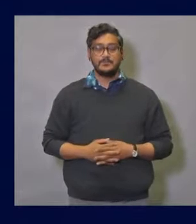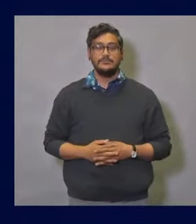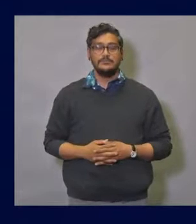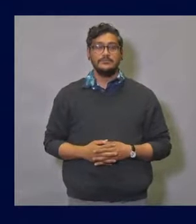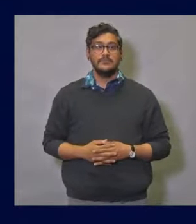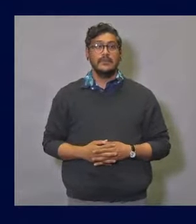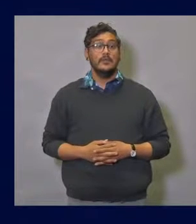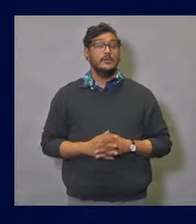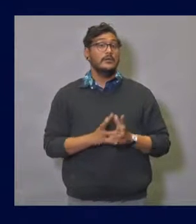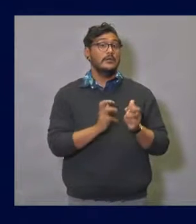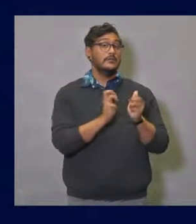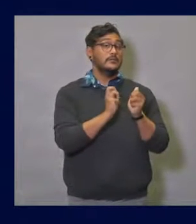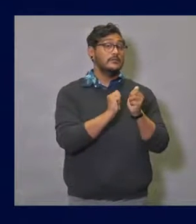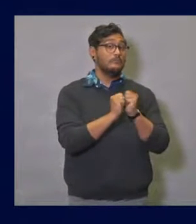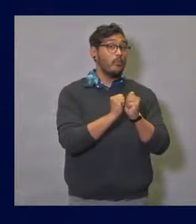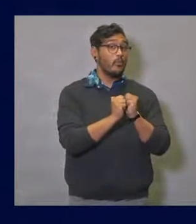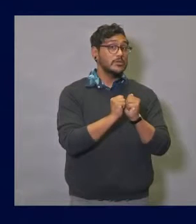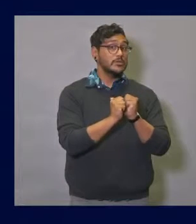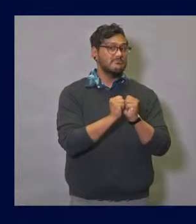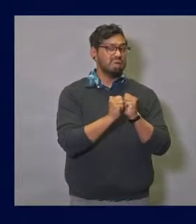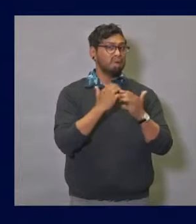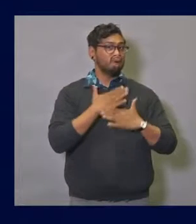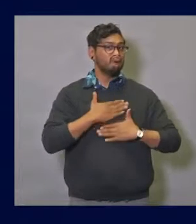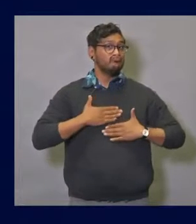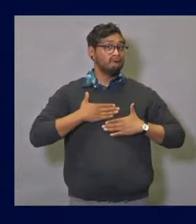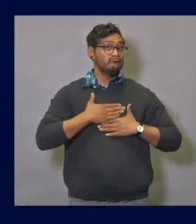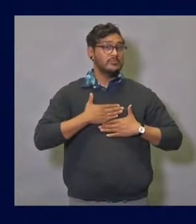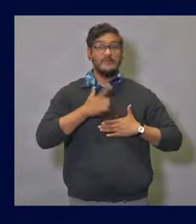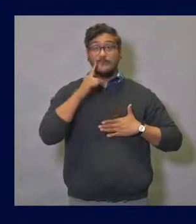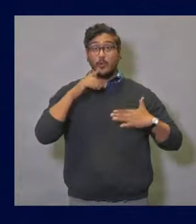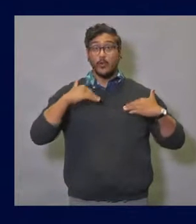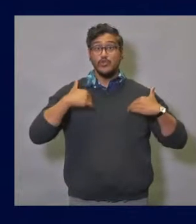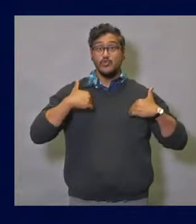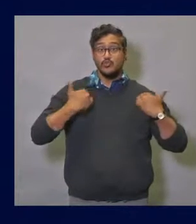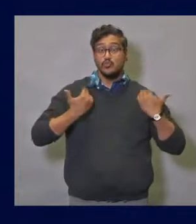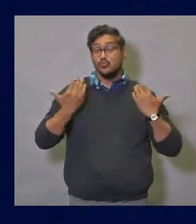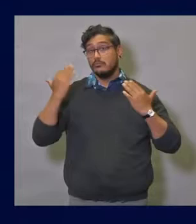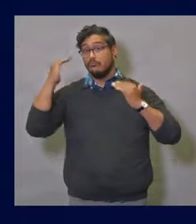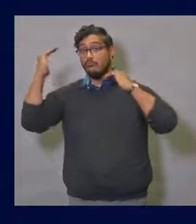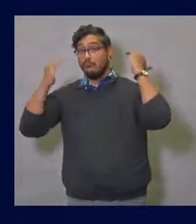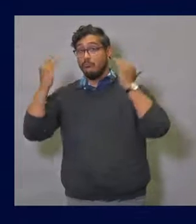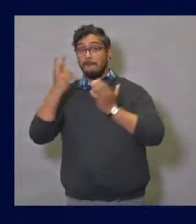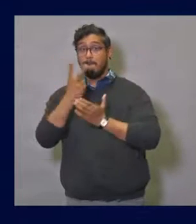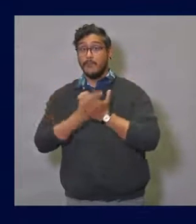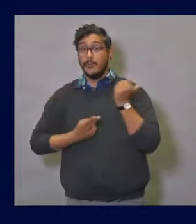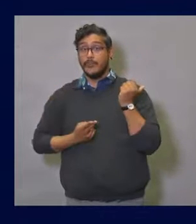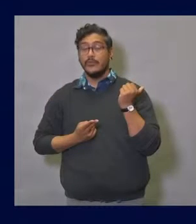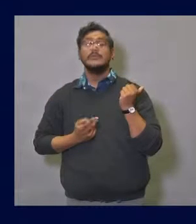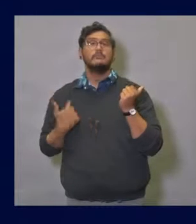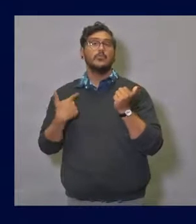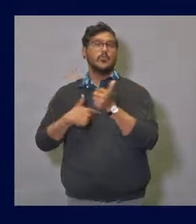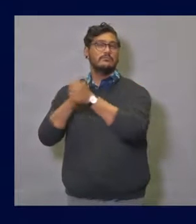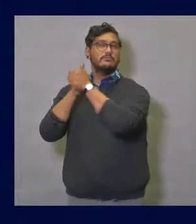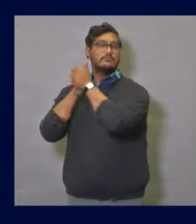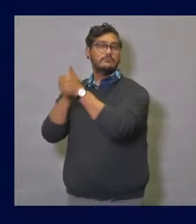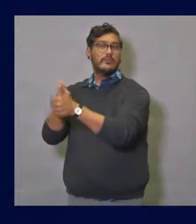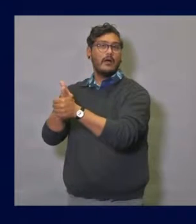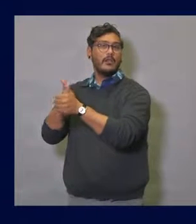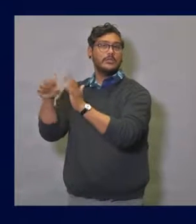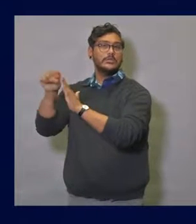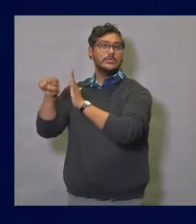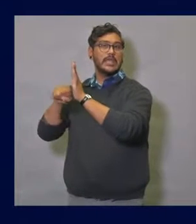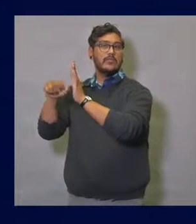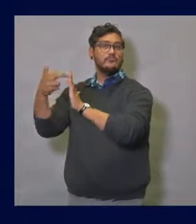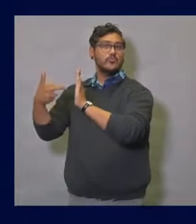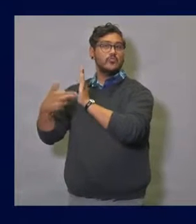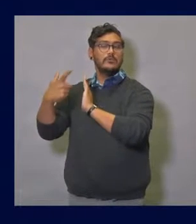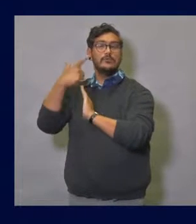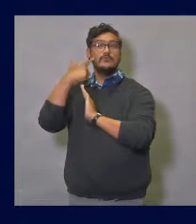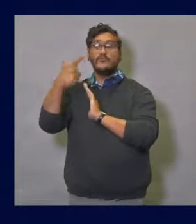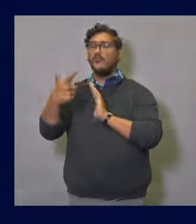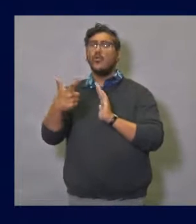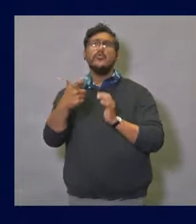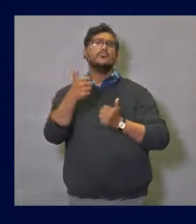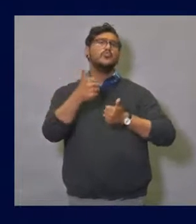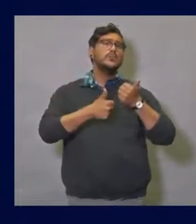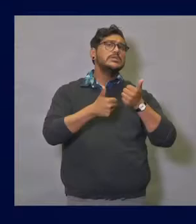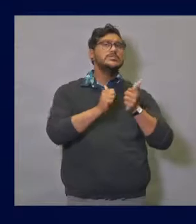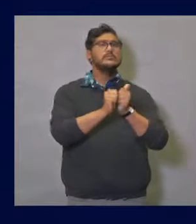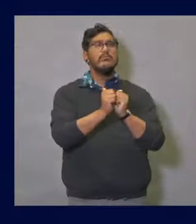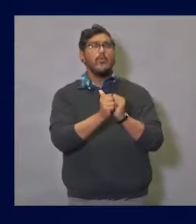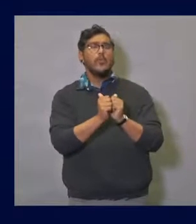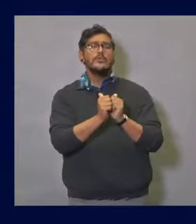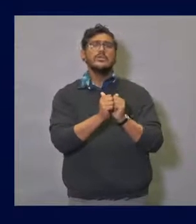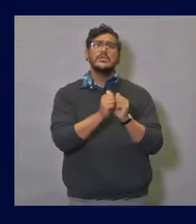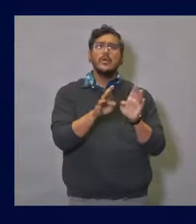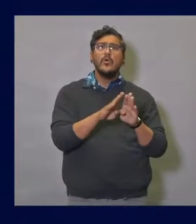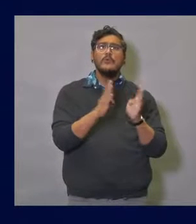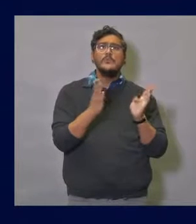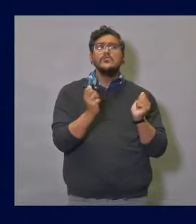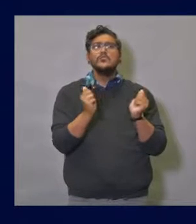REMOTA, TAMBIÉN PUEDEN LIMITAR